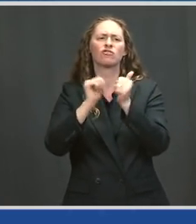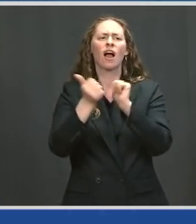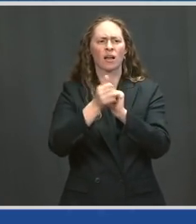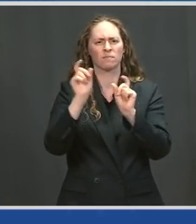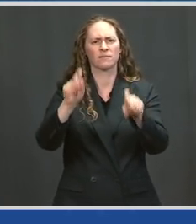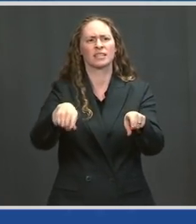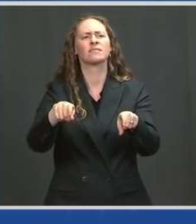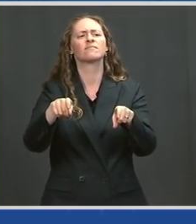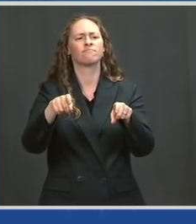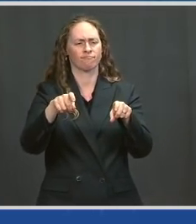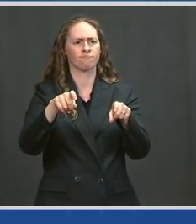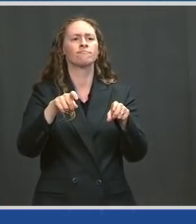Marcia Fudge, who is here today.